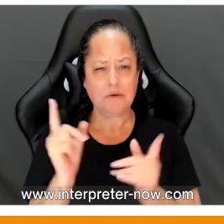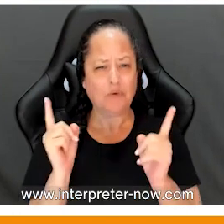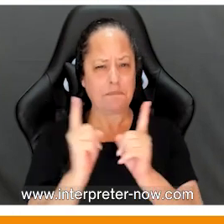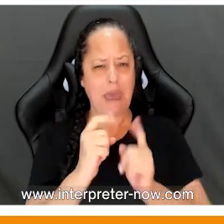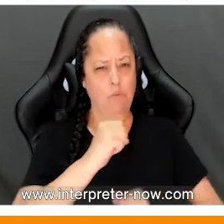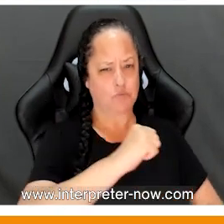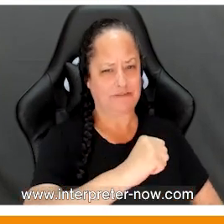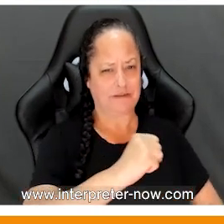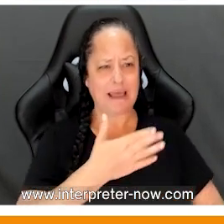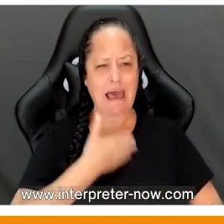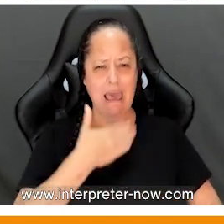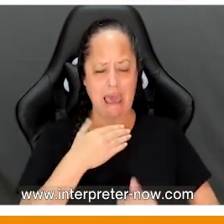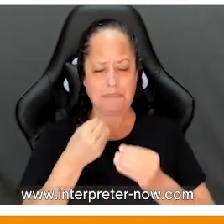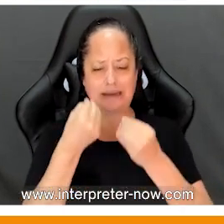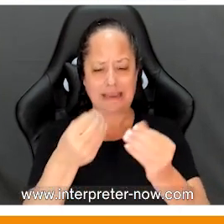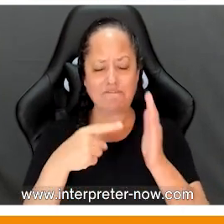with some resistance, and I'm happy to get into some examples.